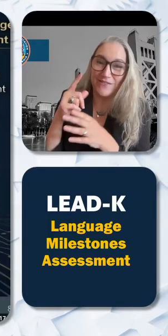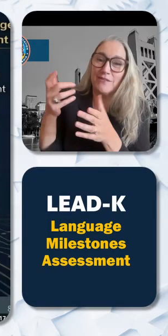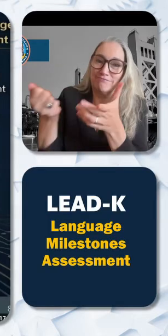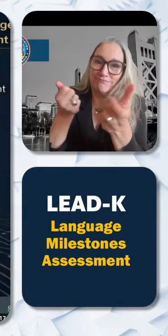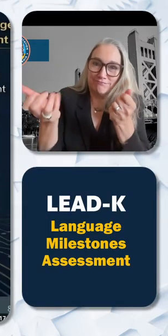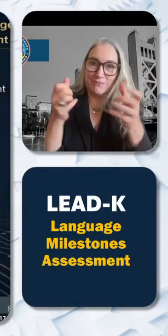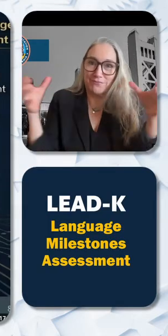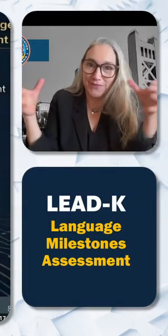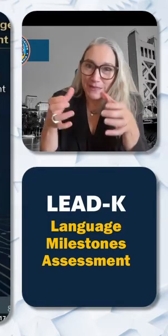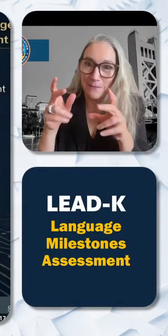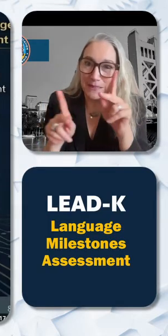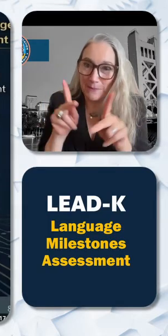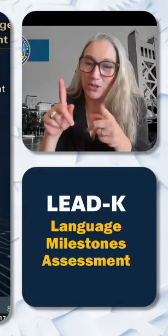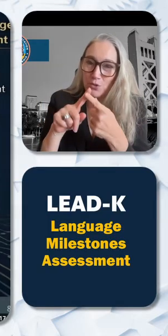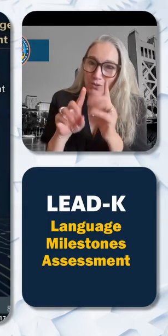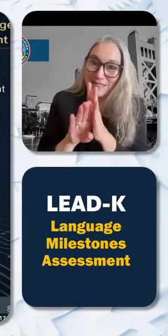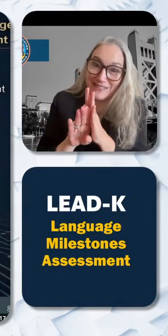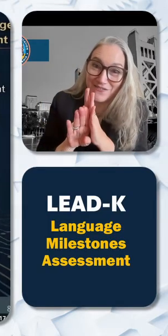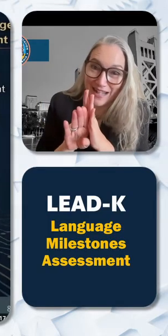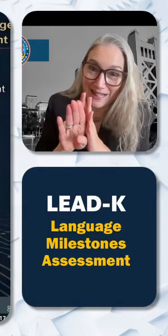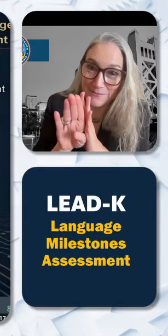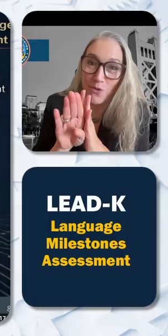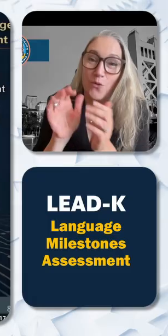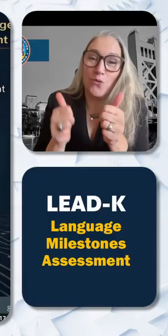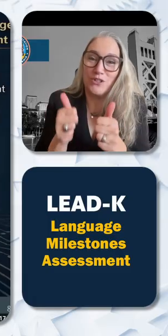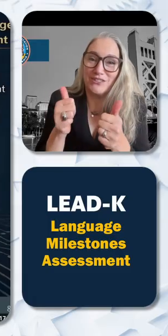NorCal Services for the Deaf and Hard of Hearing has pulled a multitude of